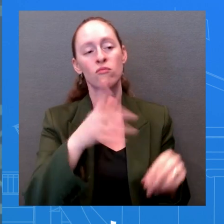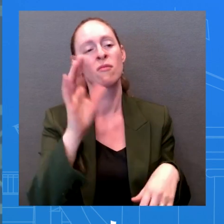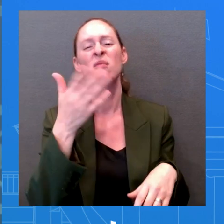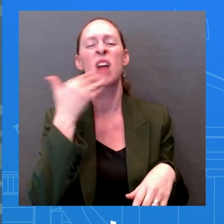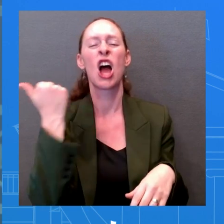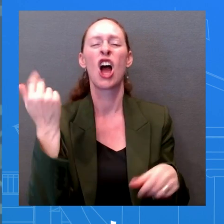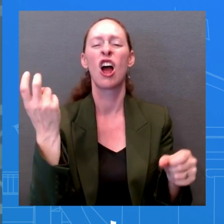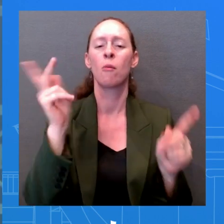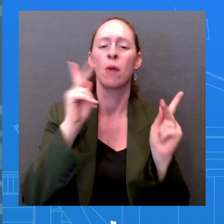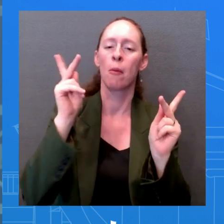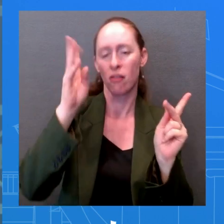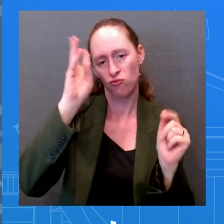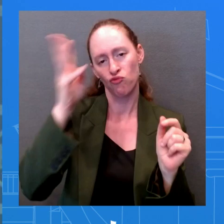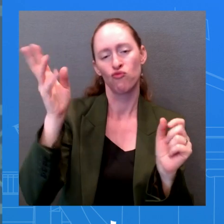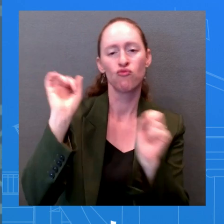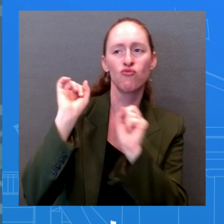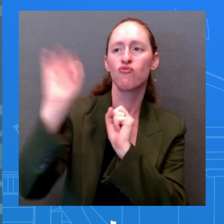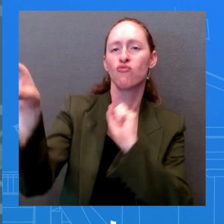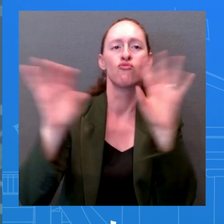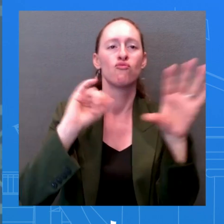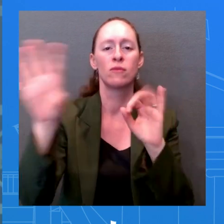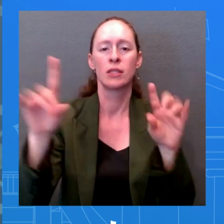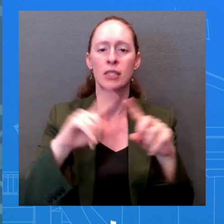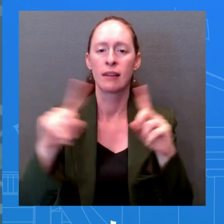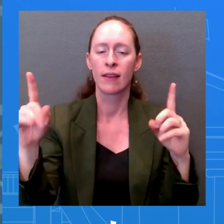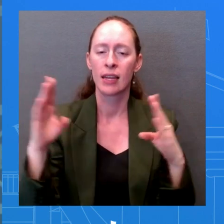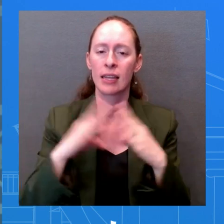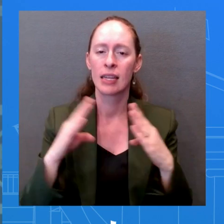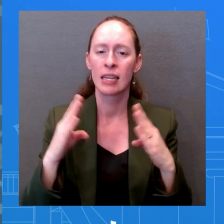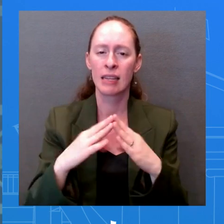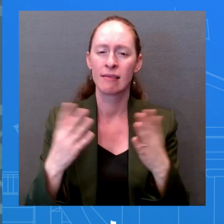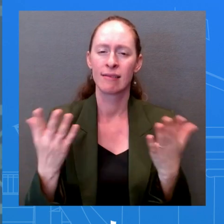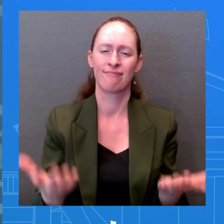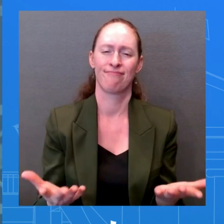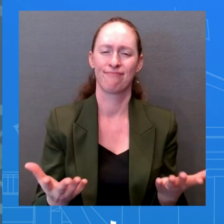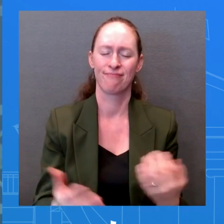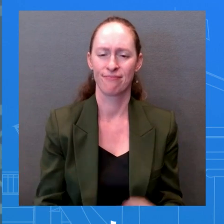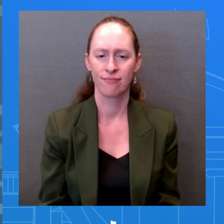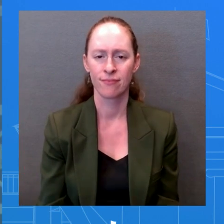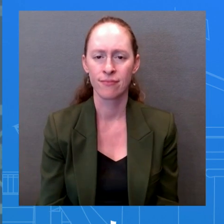the city, or local NGOs -- were alerted about a plan to leave migrants,